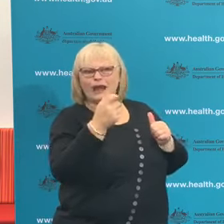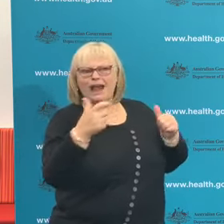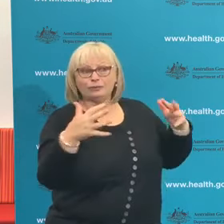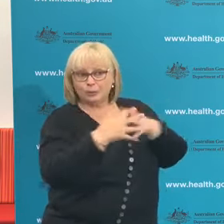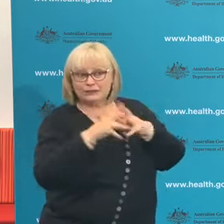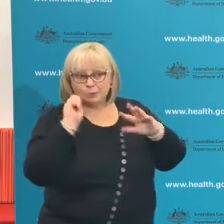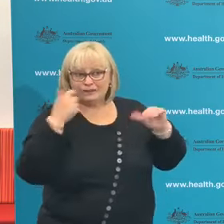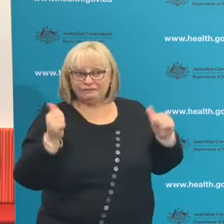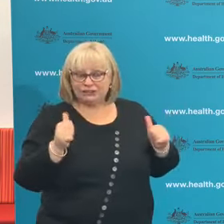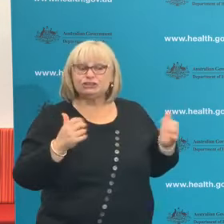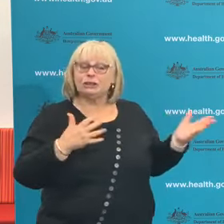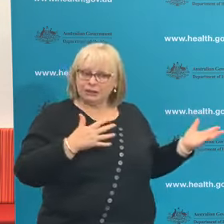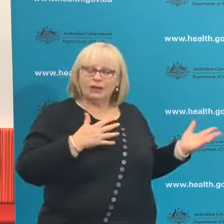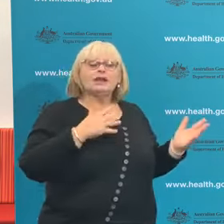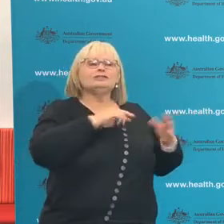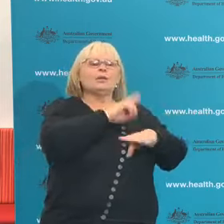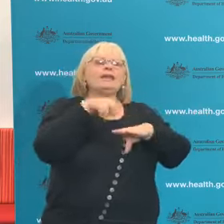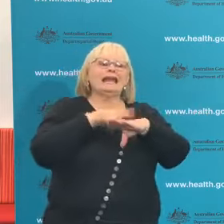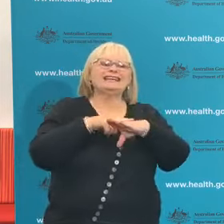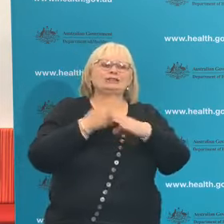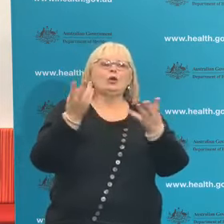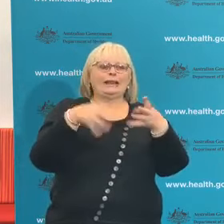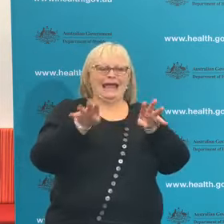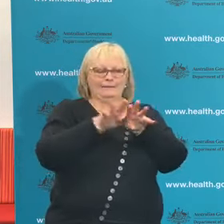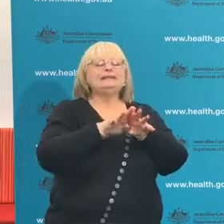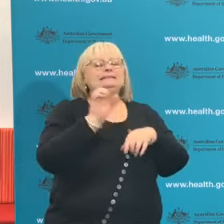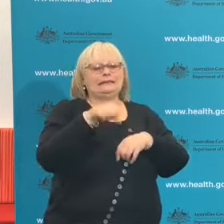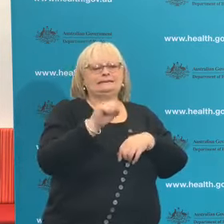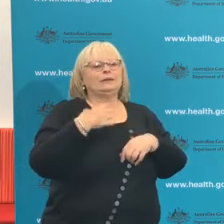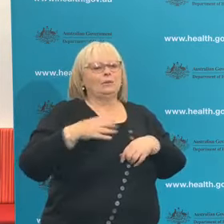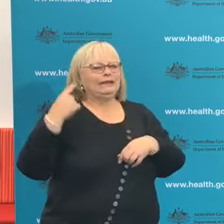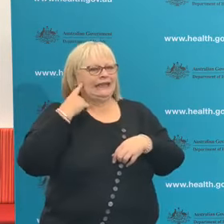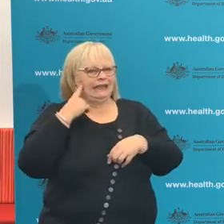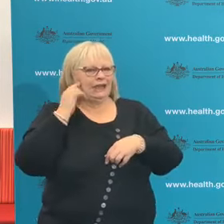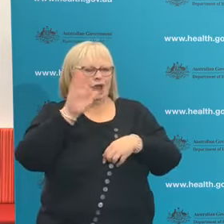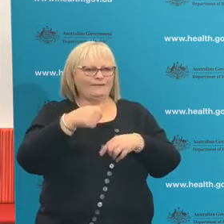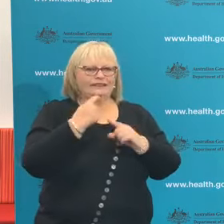National Cabinet would like some advice within that deadline, we haven't had any discussion of it yet.